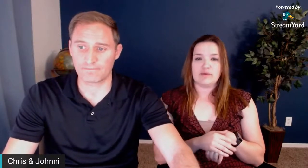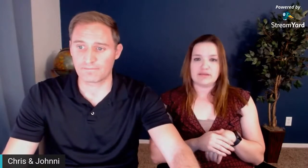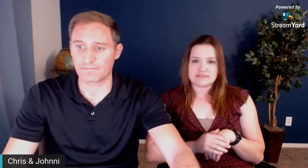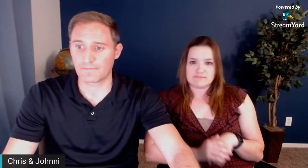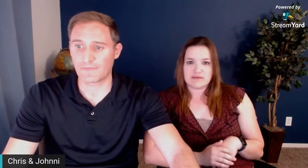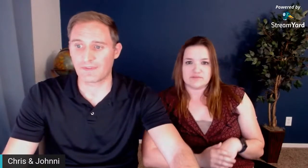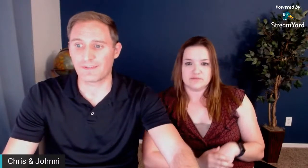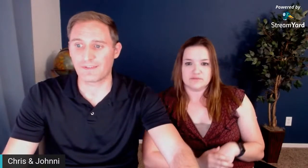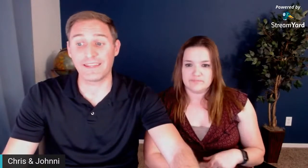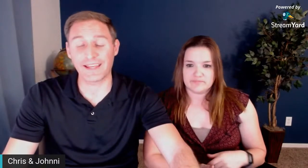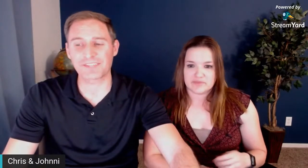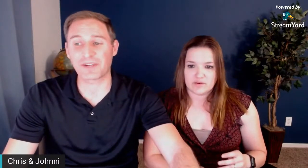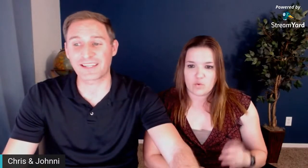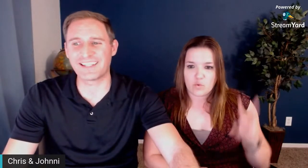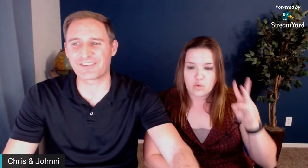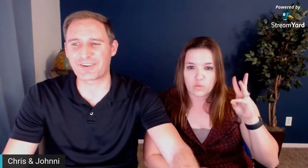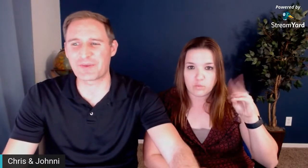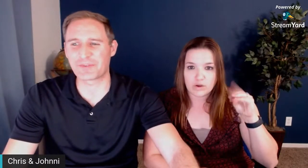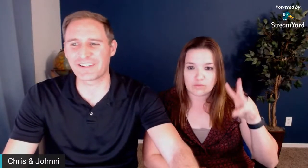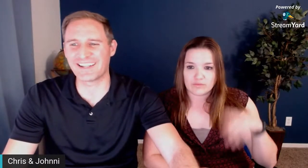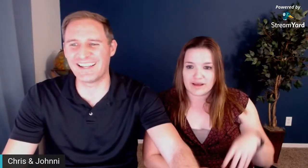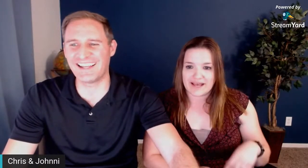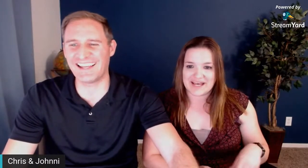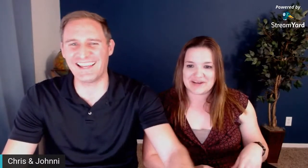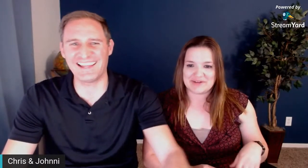oh that's a mouthful yeah that's why i can never remember it um